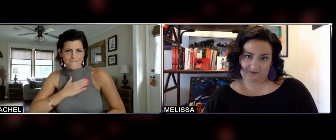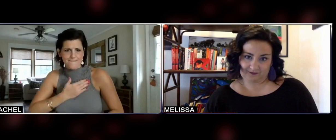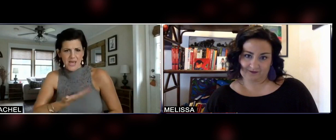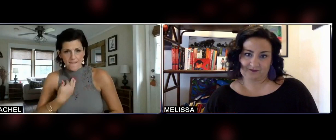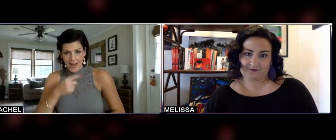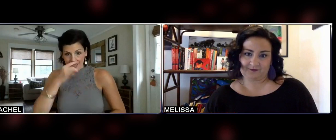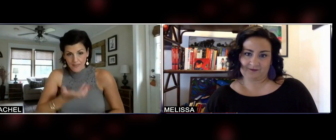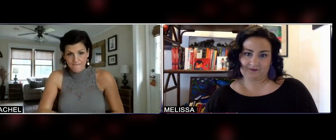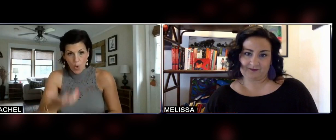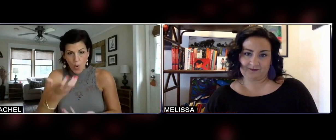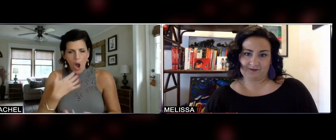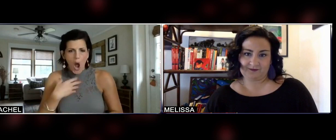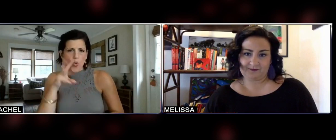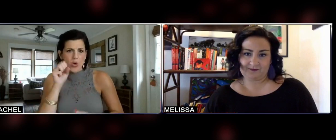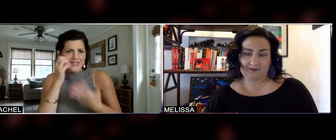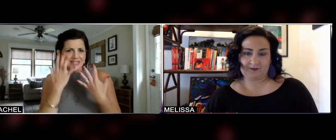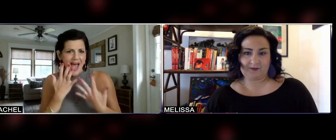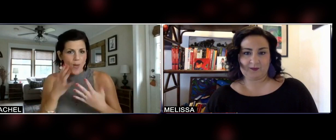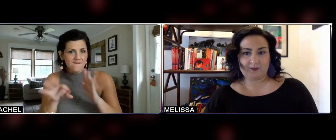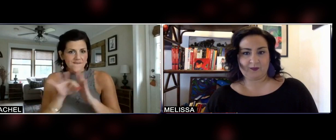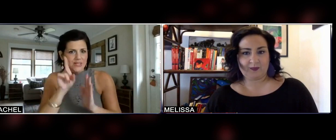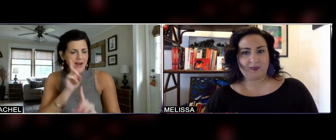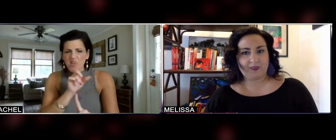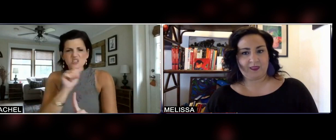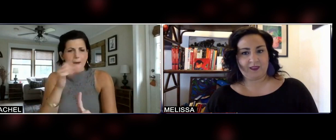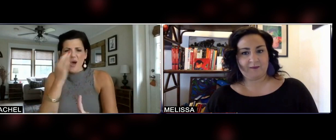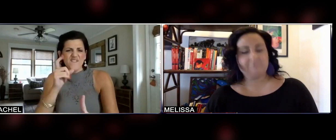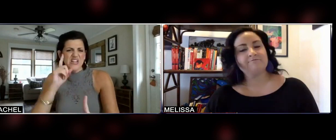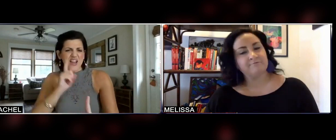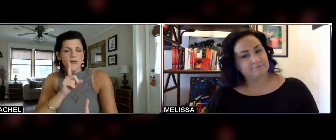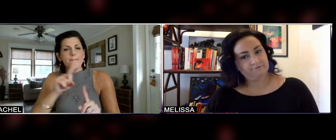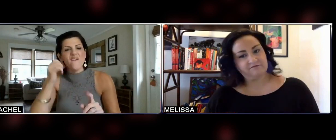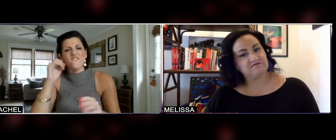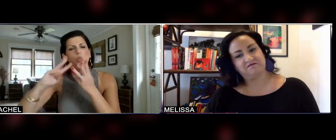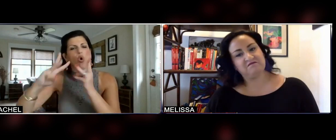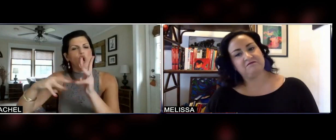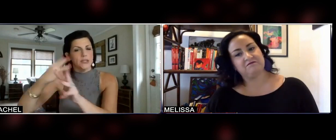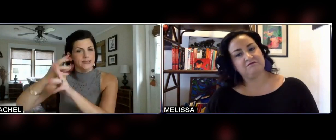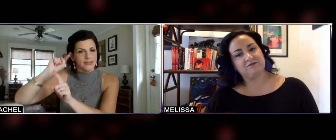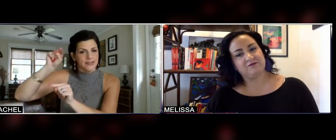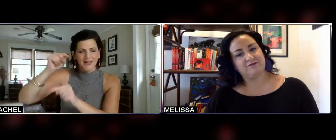but because I knew how the world would view them.